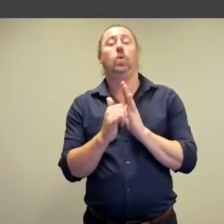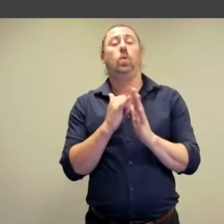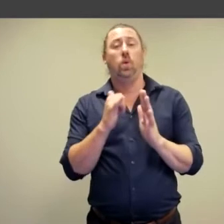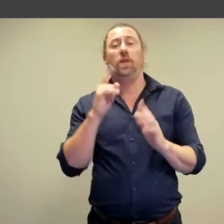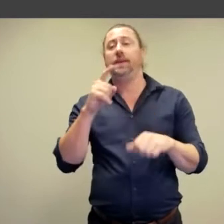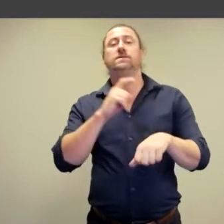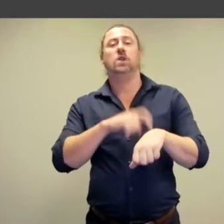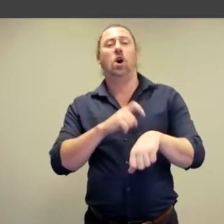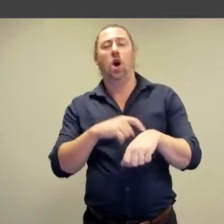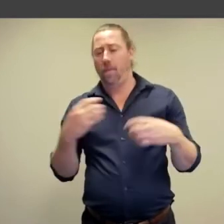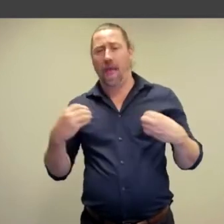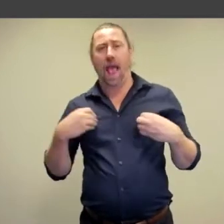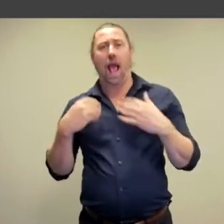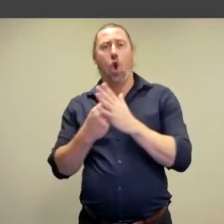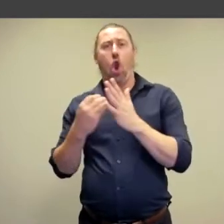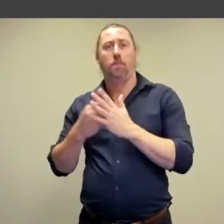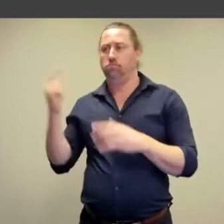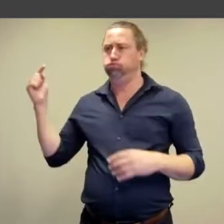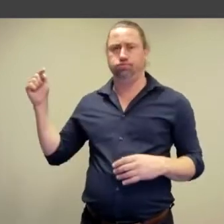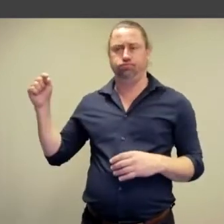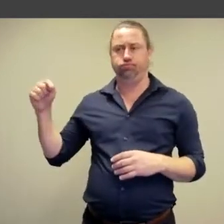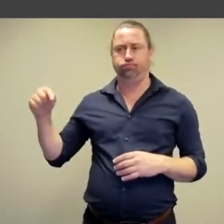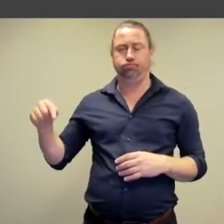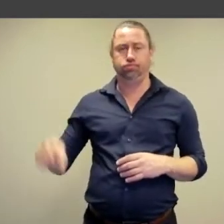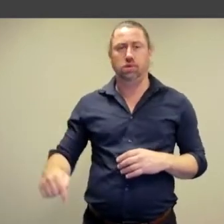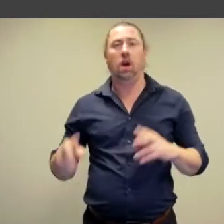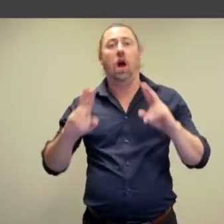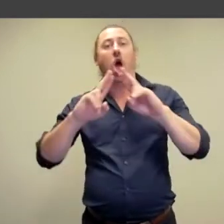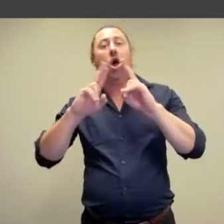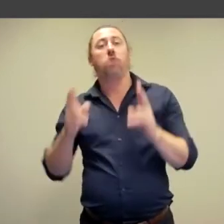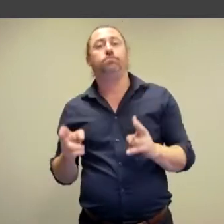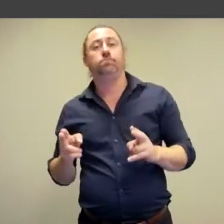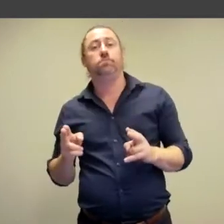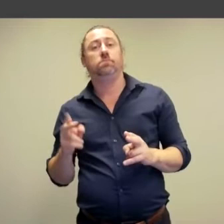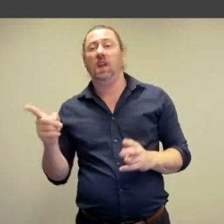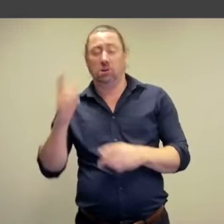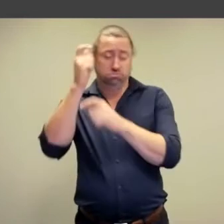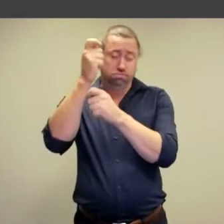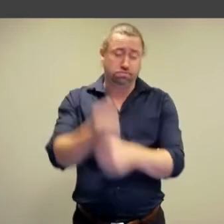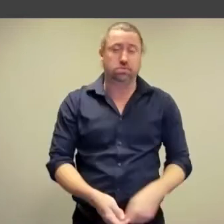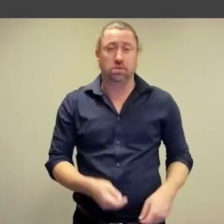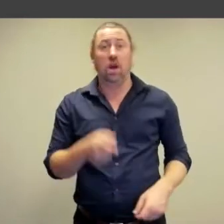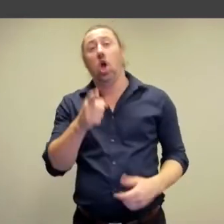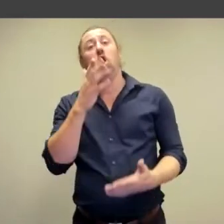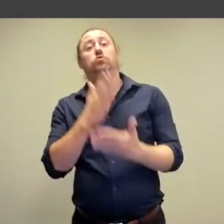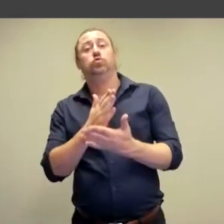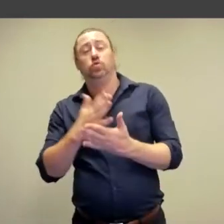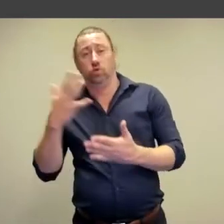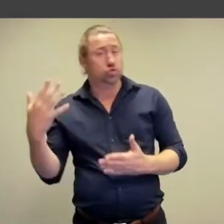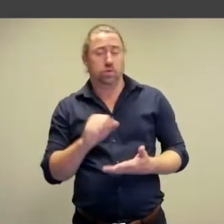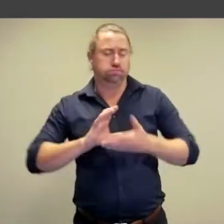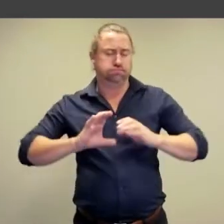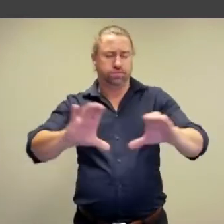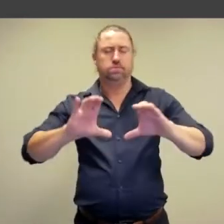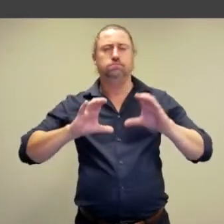economic downturn, the houses that he